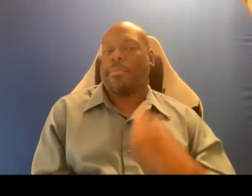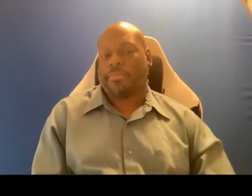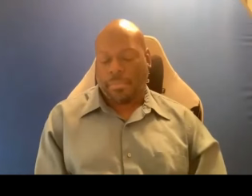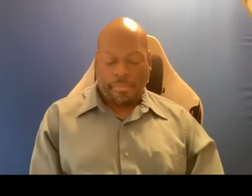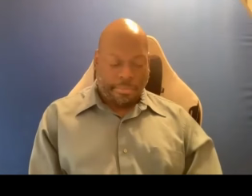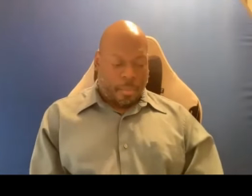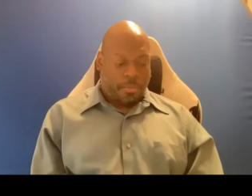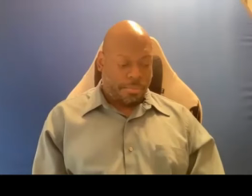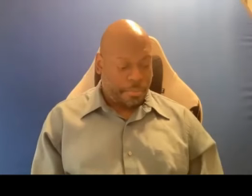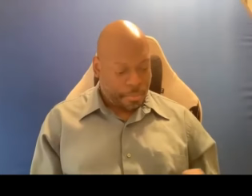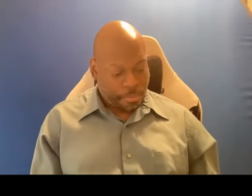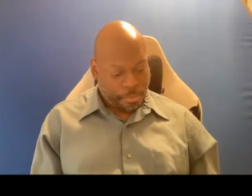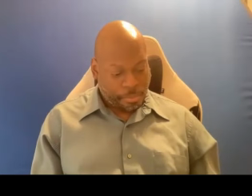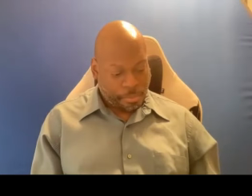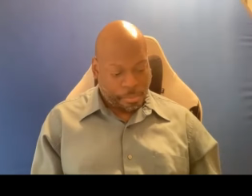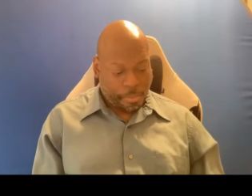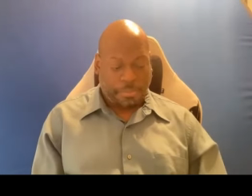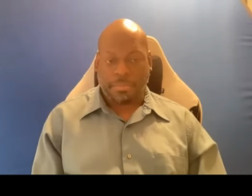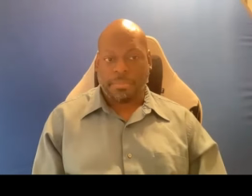Next, we will look at the specific rows within the chart.